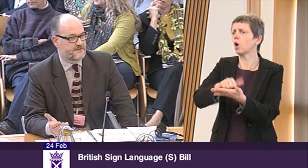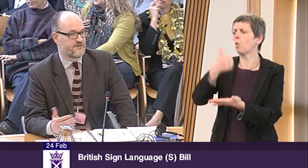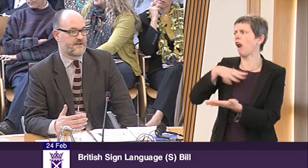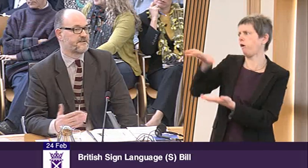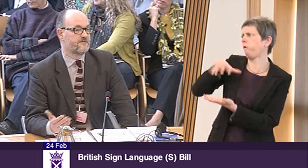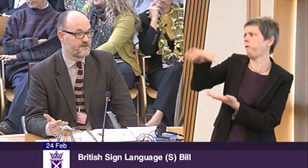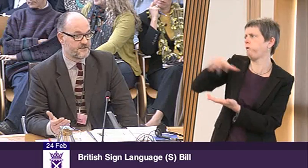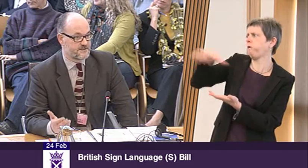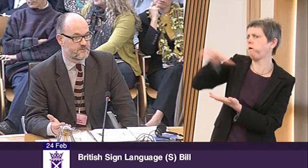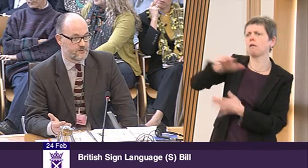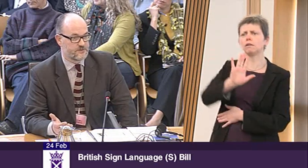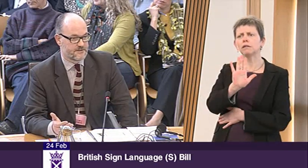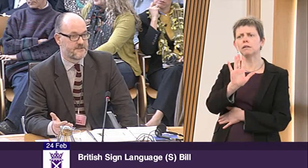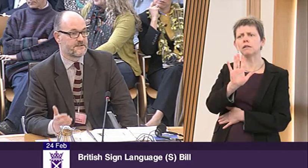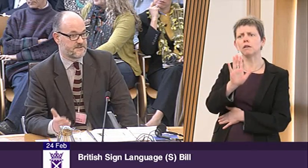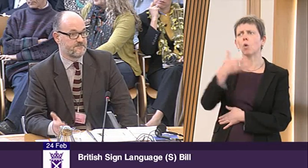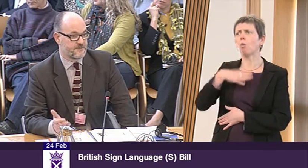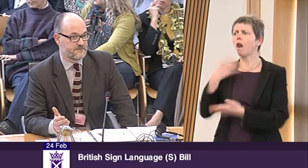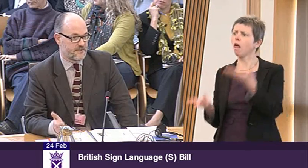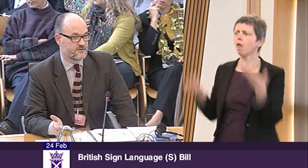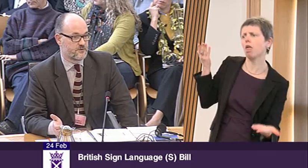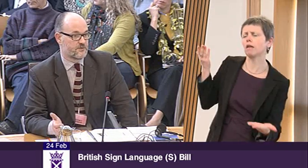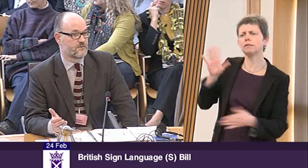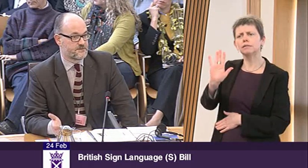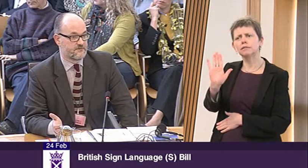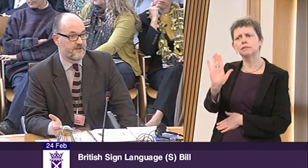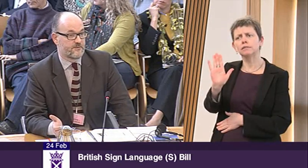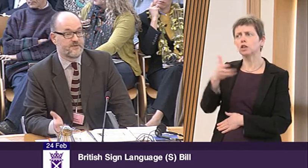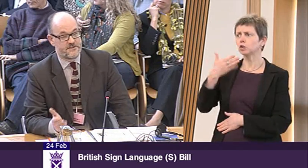or anything disproportionate; it is simply asking for it to be ensured that what is available